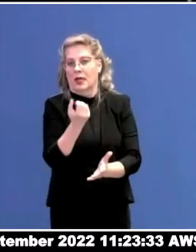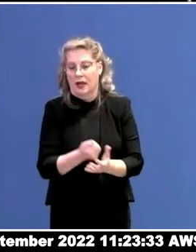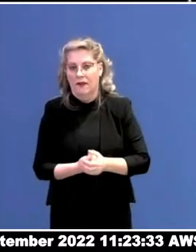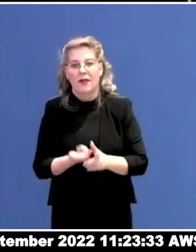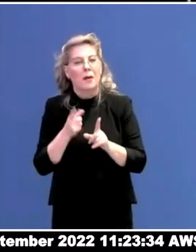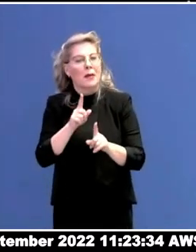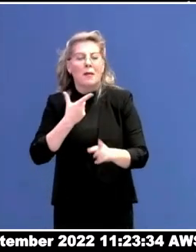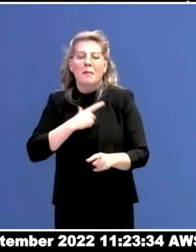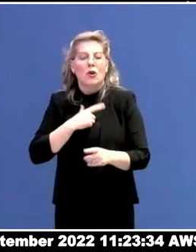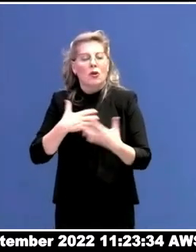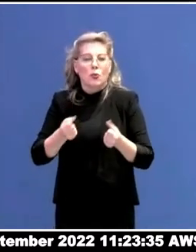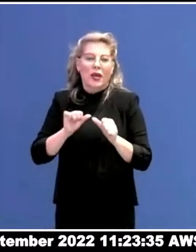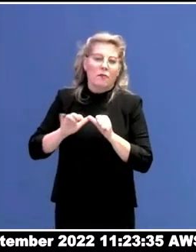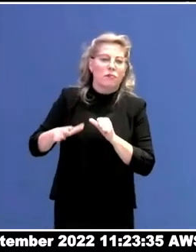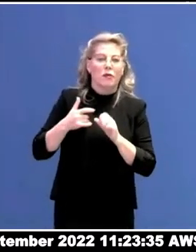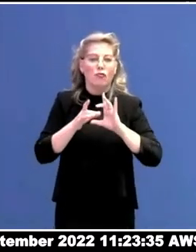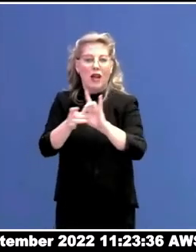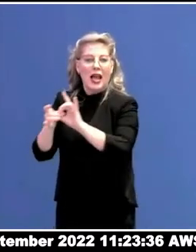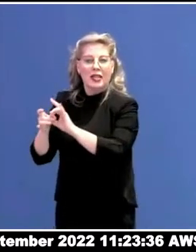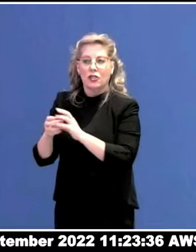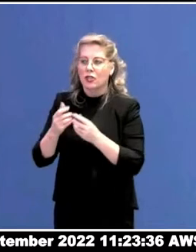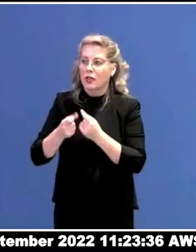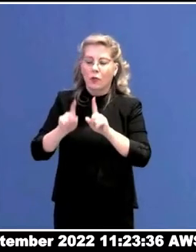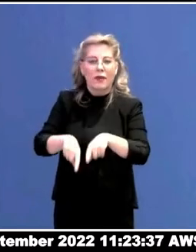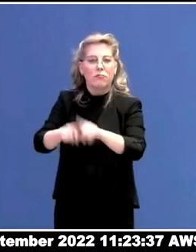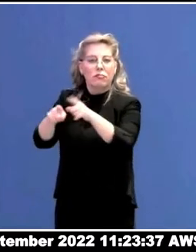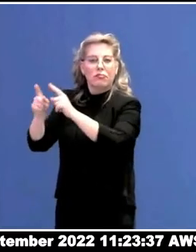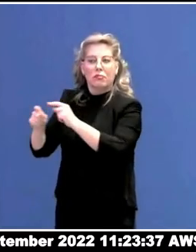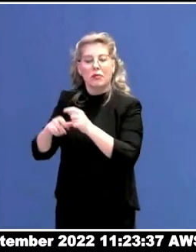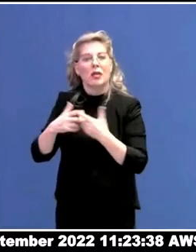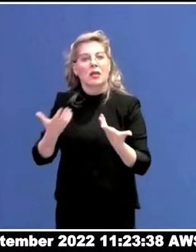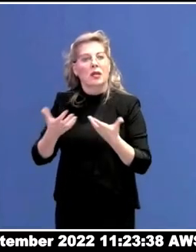community - and bear in mind 21,000 people right across the country that aren't being